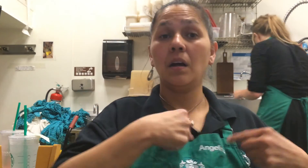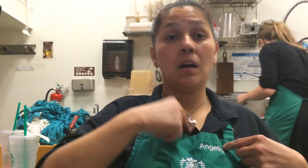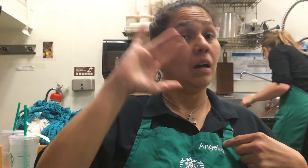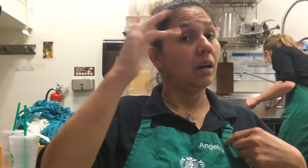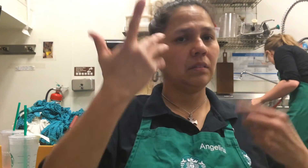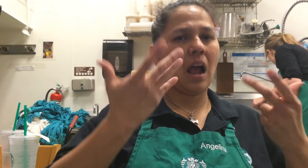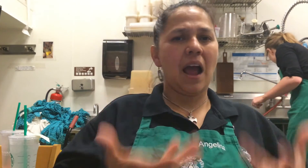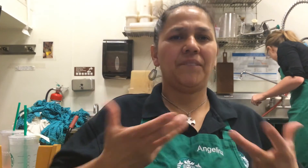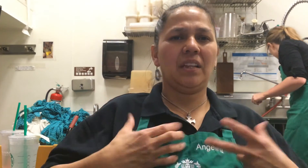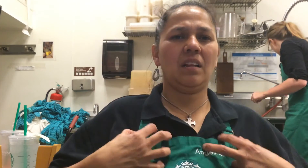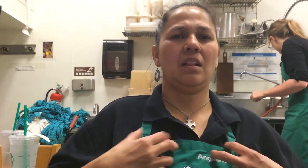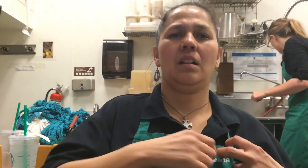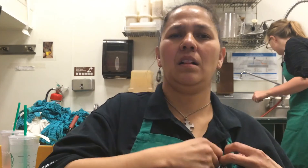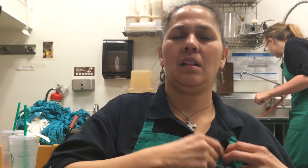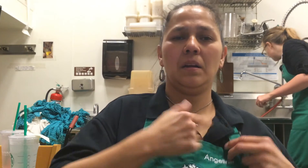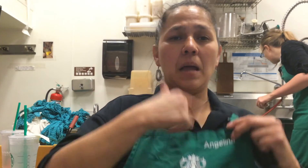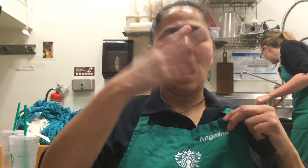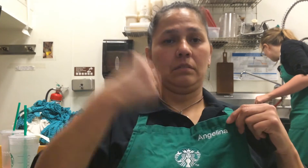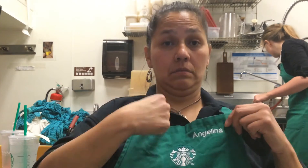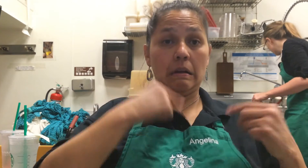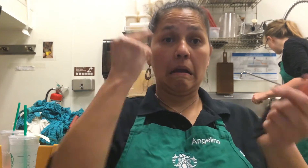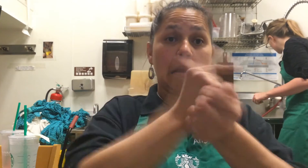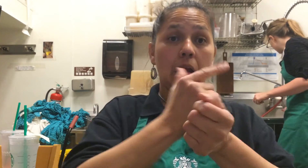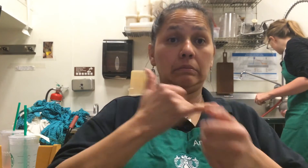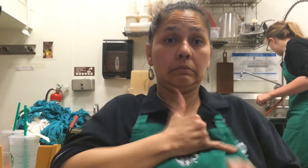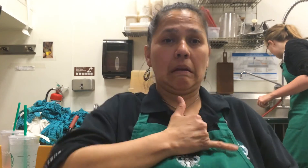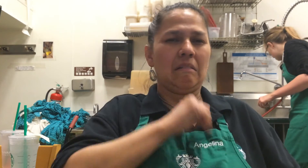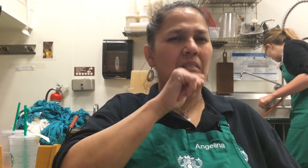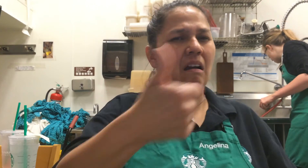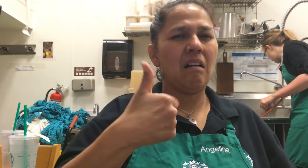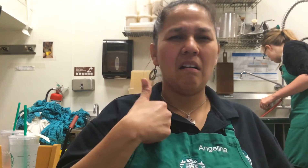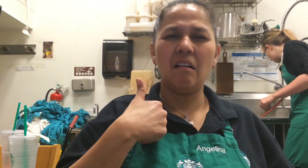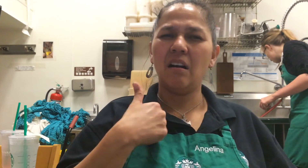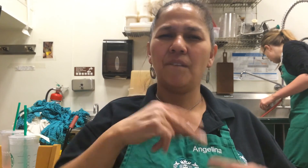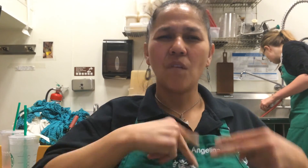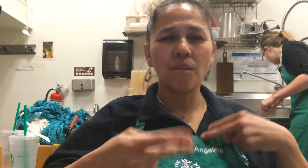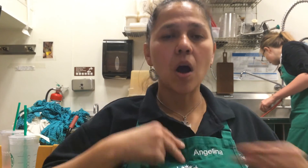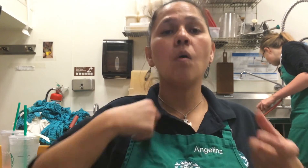the only thing that bothers me is the weight and it rarely stays on the apron